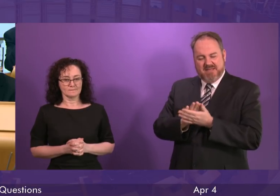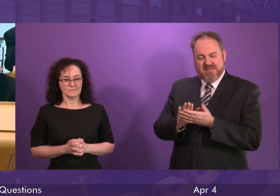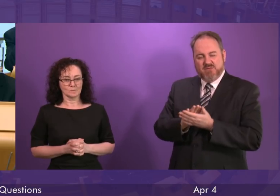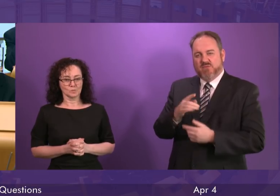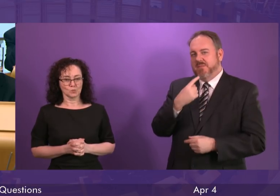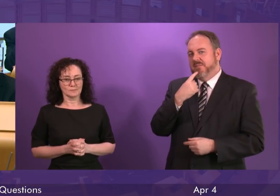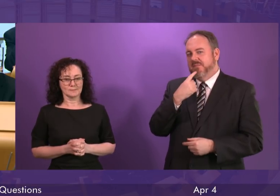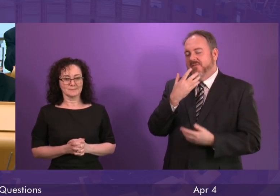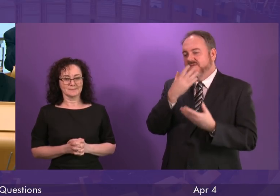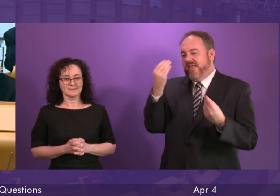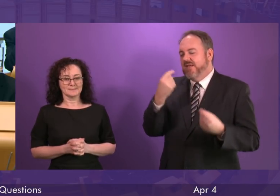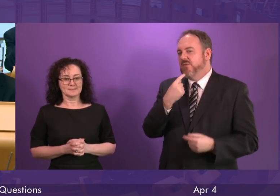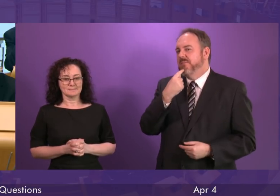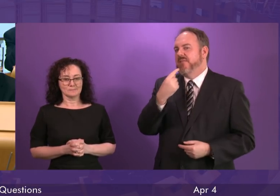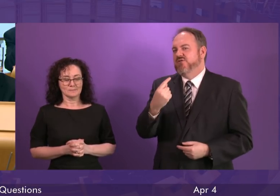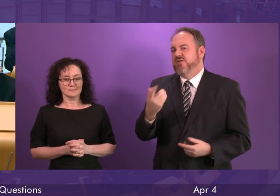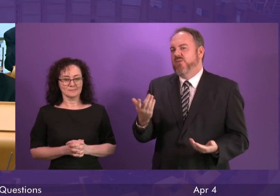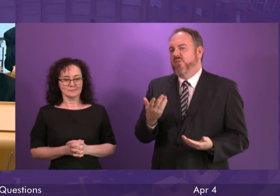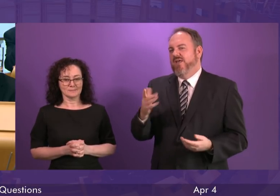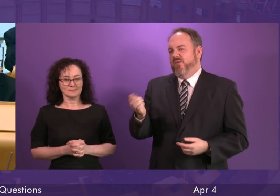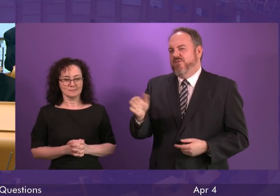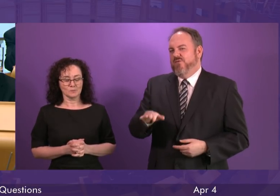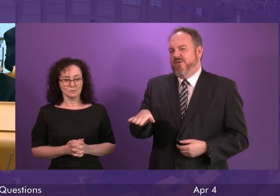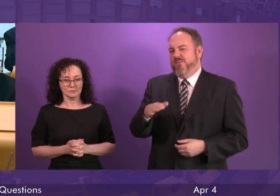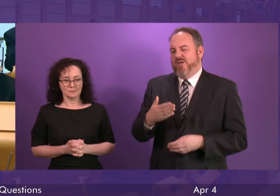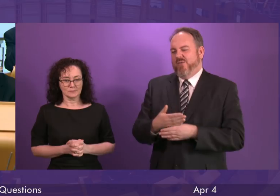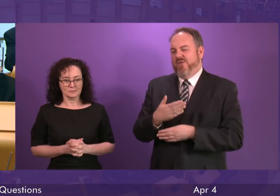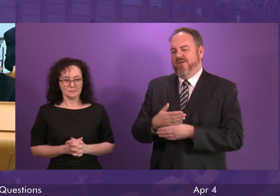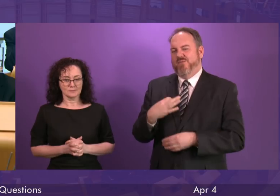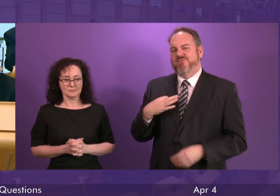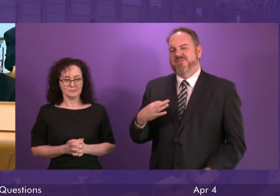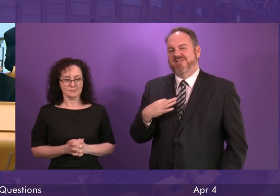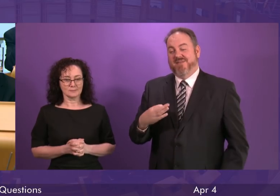to draw our attention to that fact. Will you now give him the opportunity to put on the